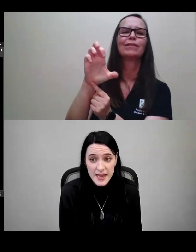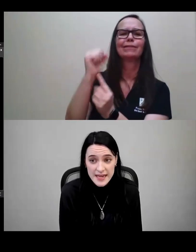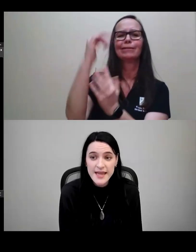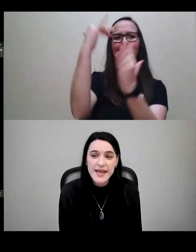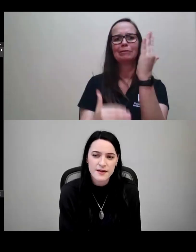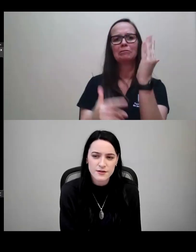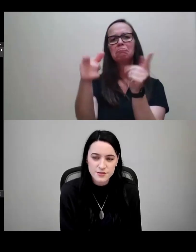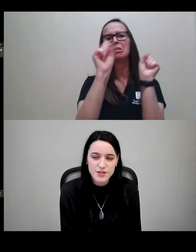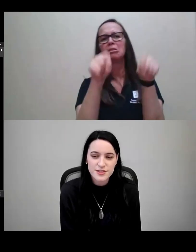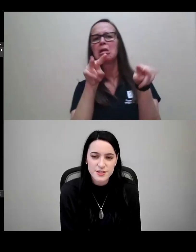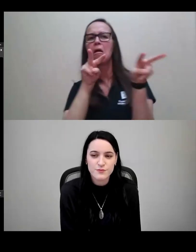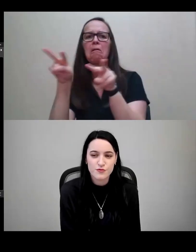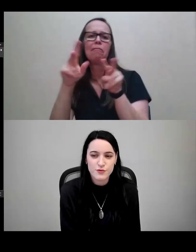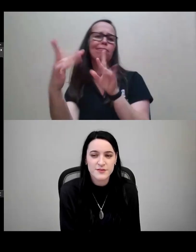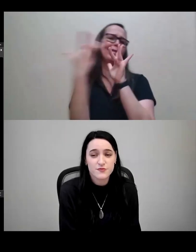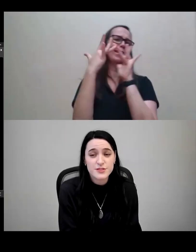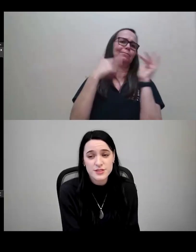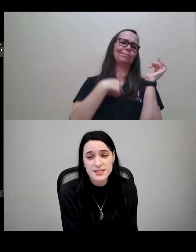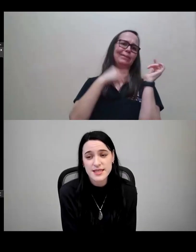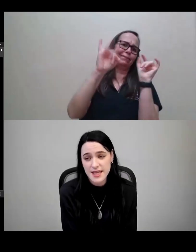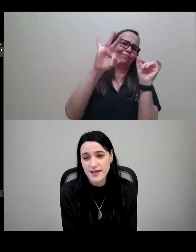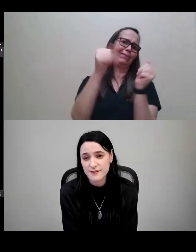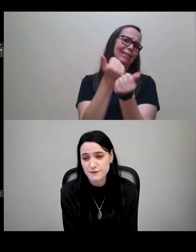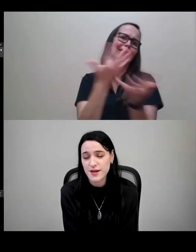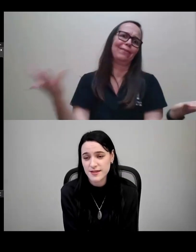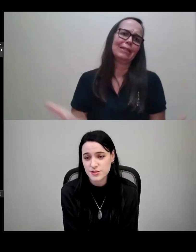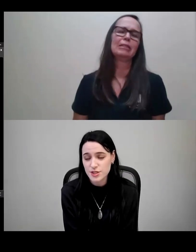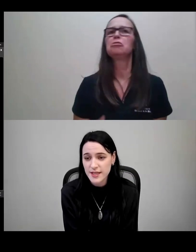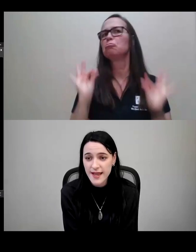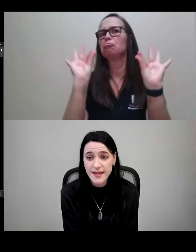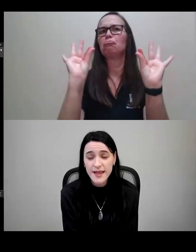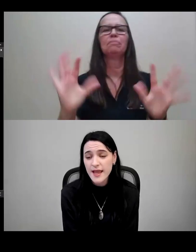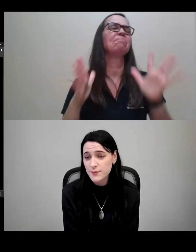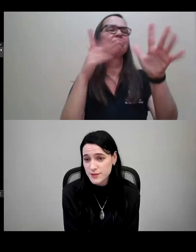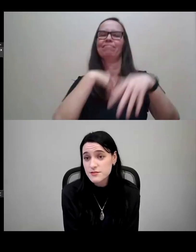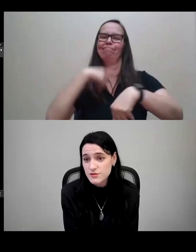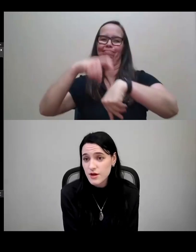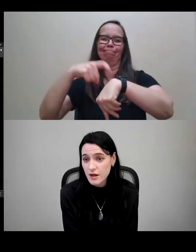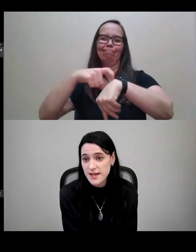on that. And I'll share some resources at the end for you guys to look at. And please do